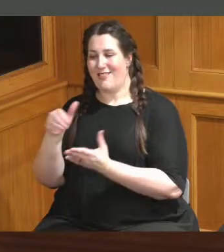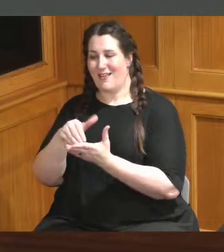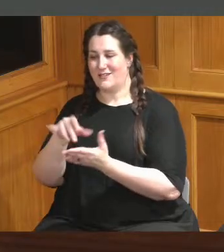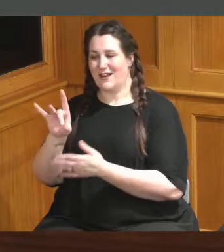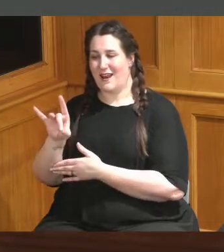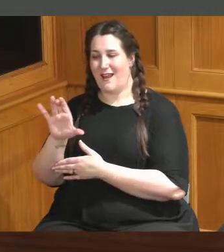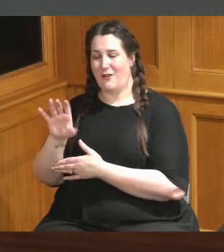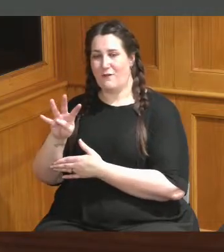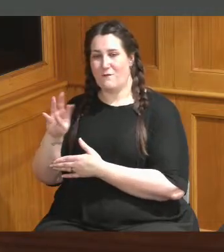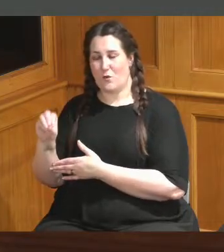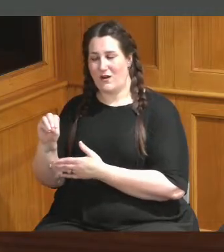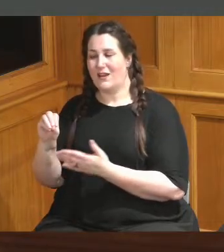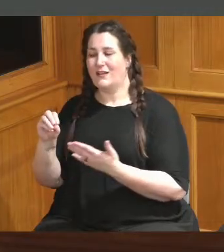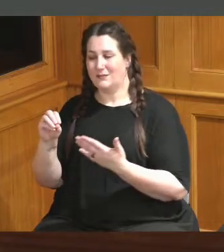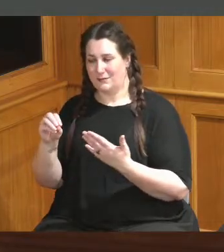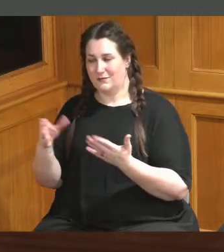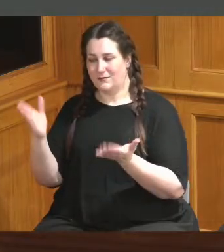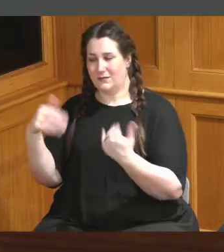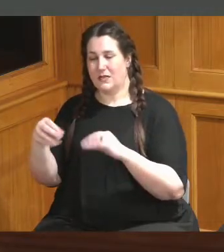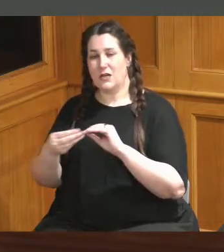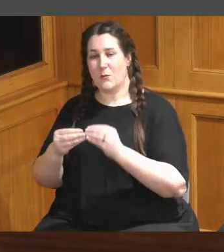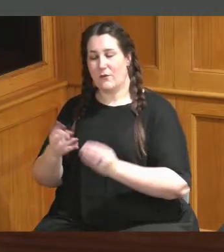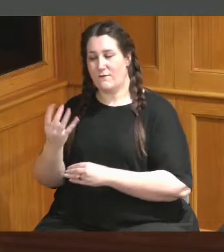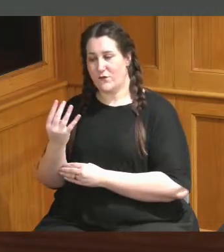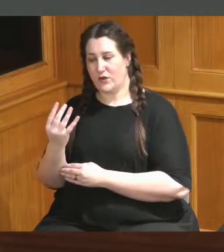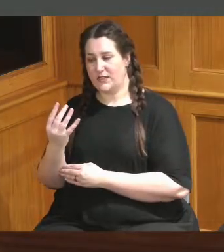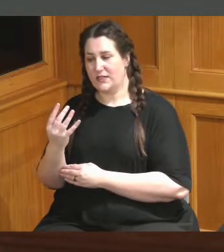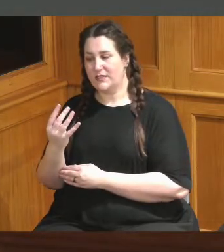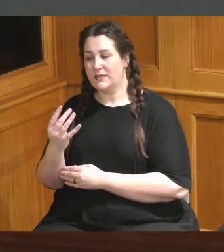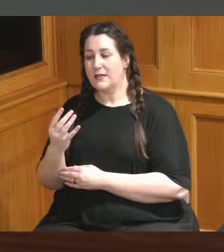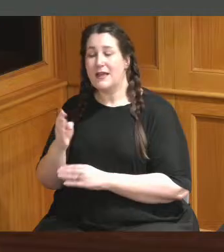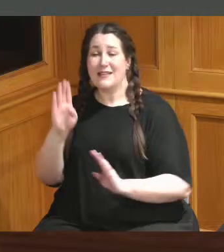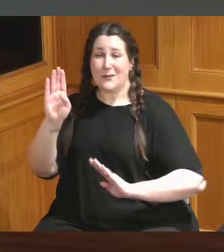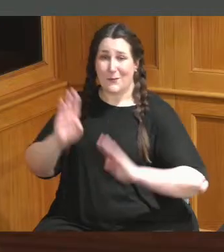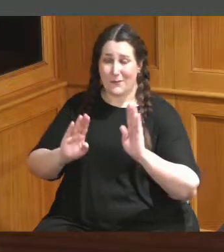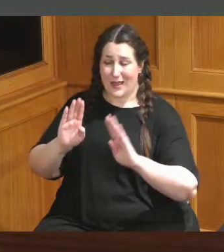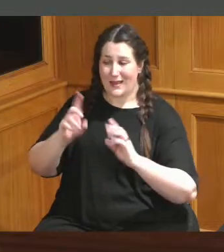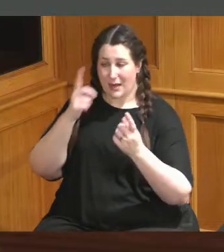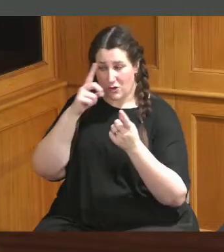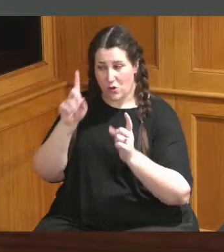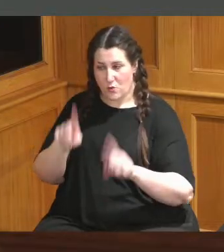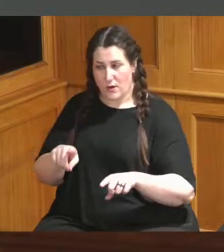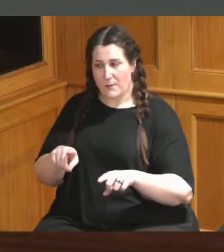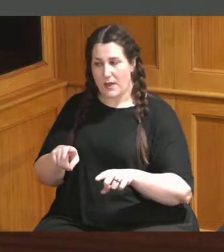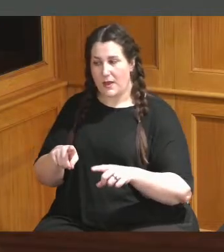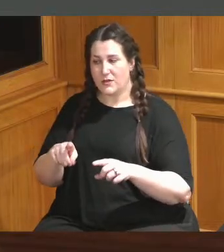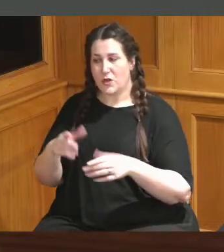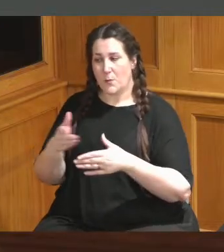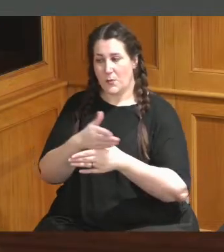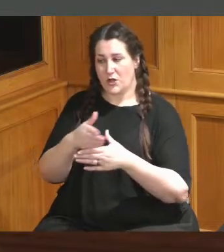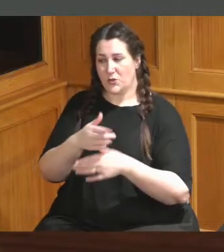Item number 14 is the award of an invitation to bid and agreement between the Geiler company